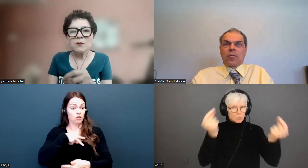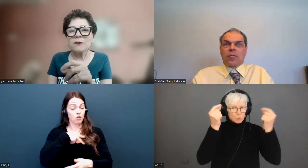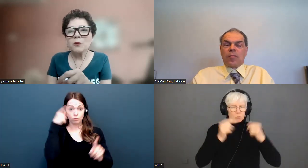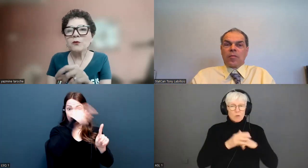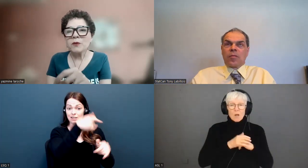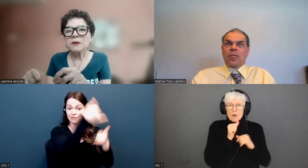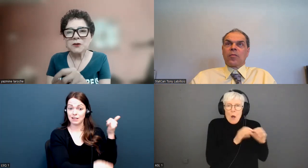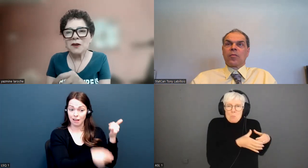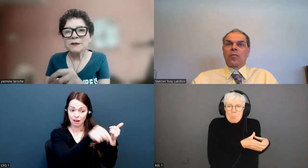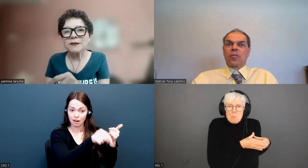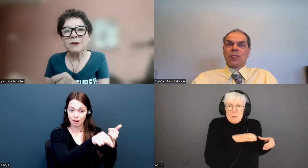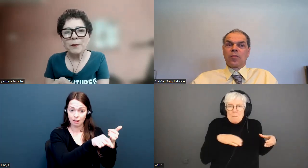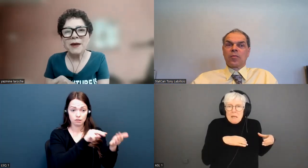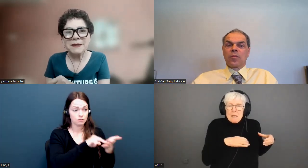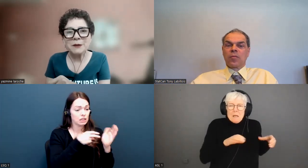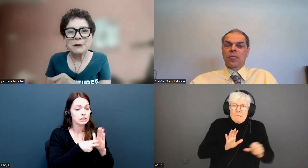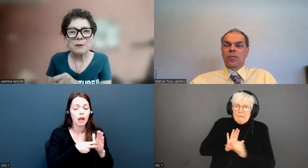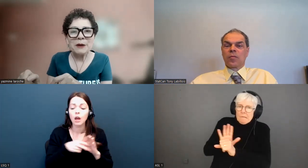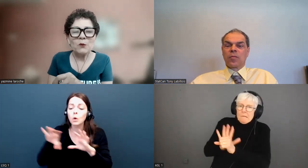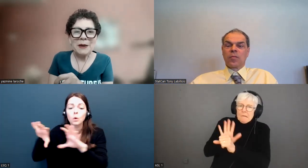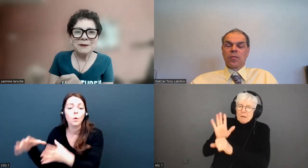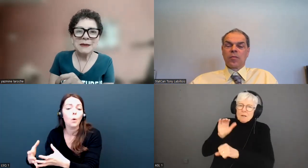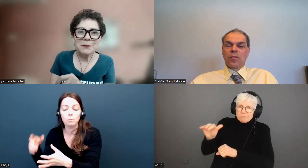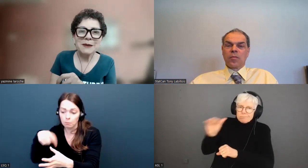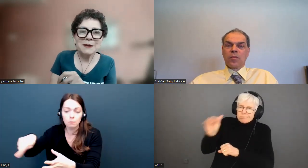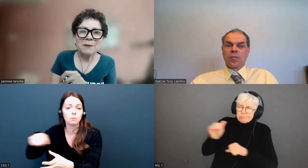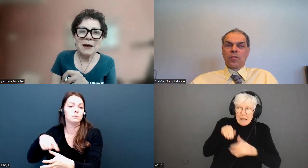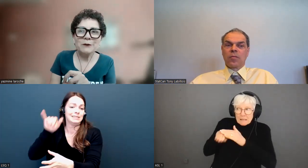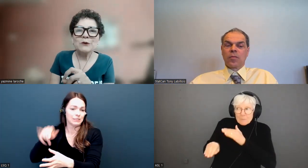small group of people to constantly remind others about why accessibility matters or